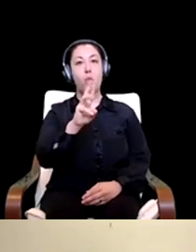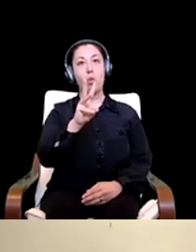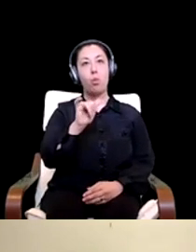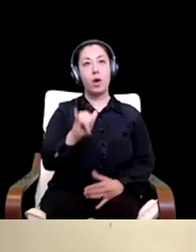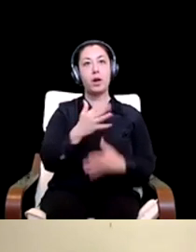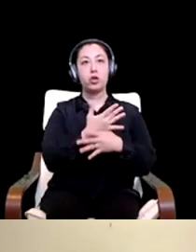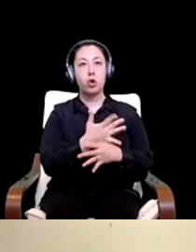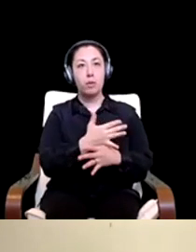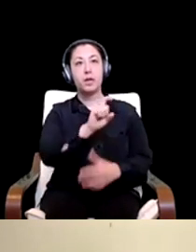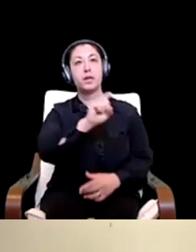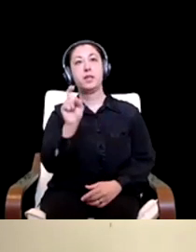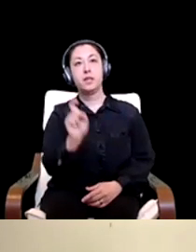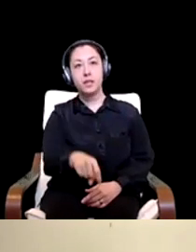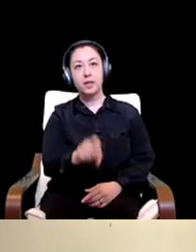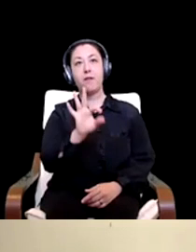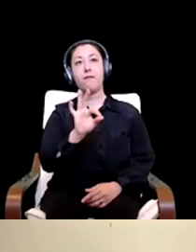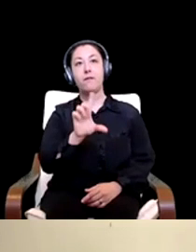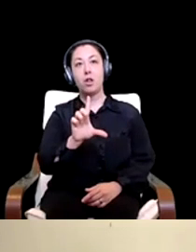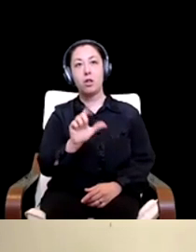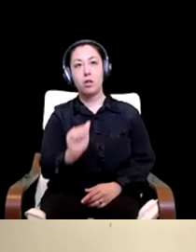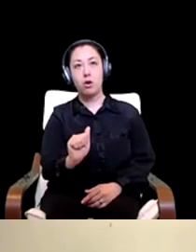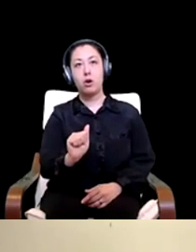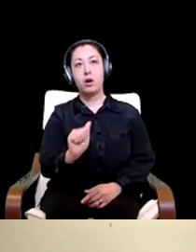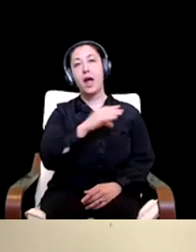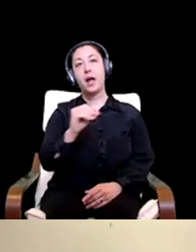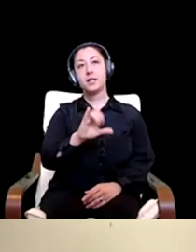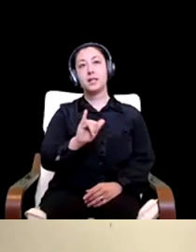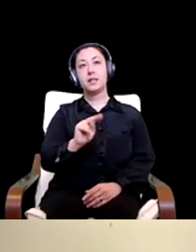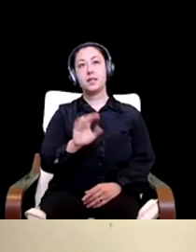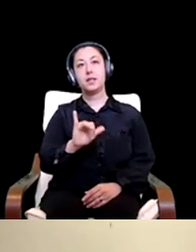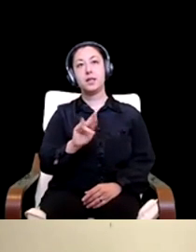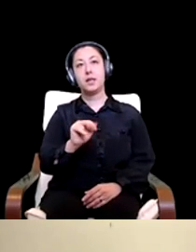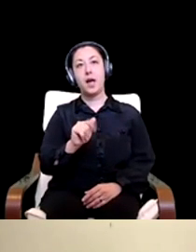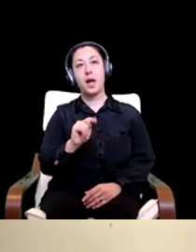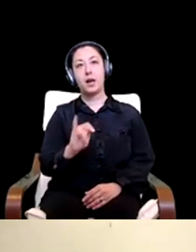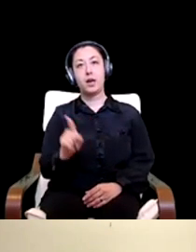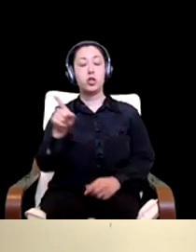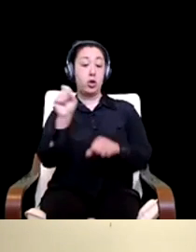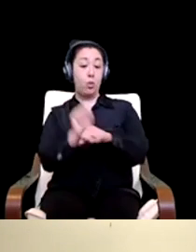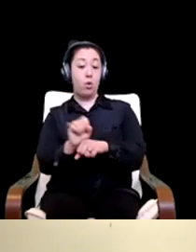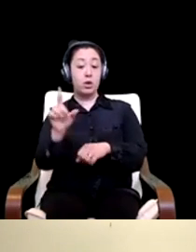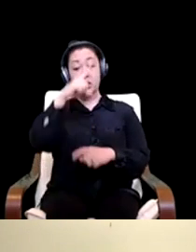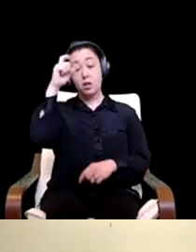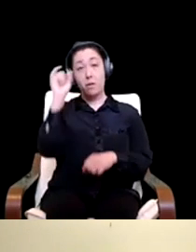Lily has also worked as a summer intern at Deafblind Central and is a summer research